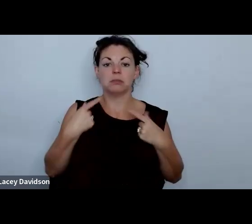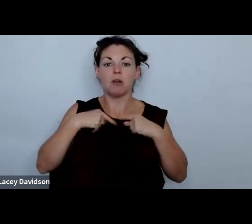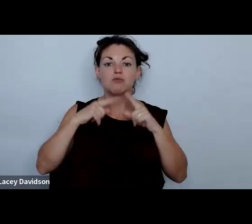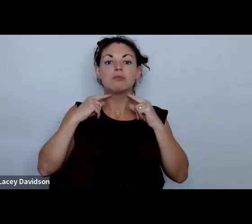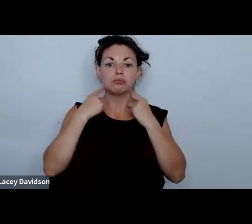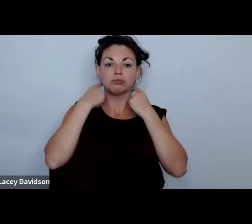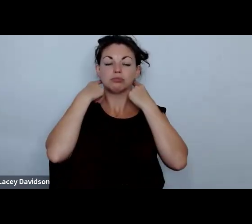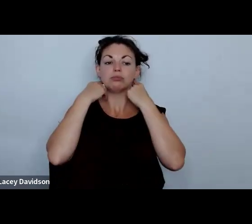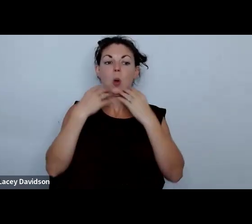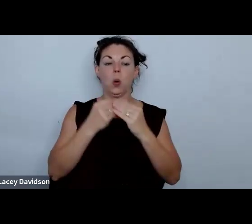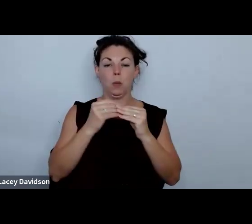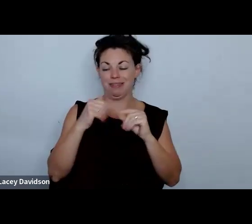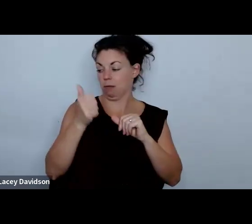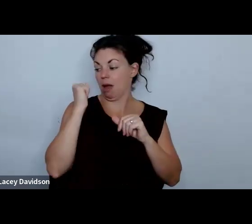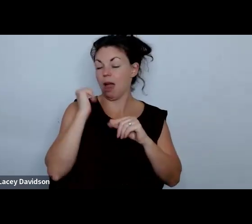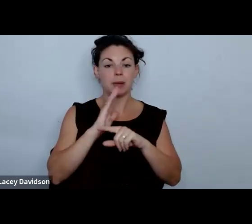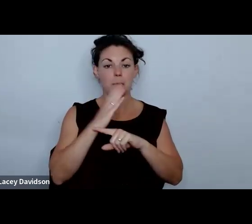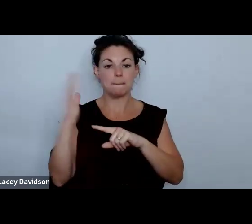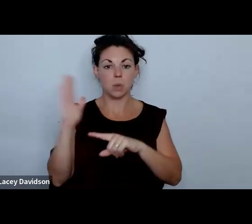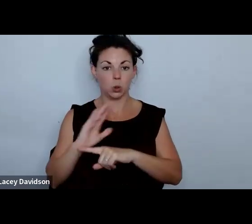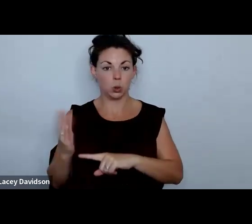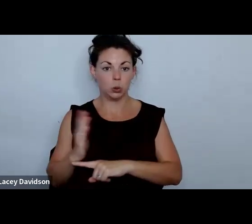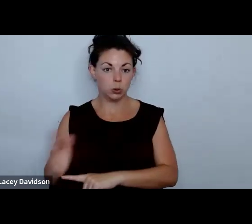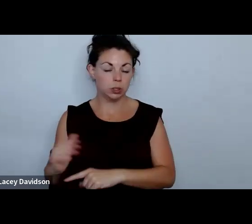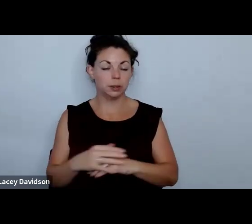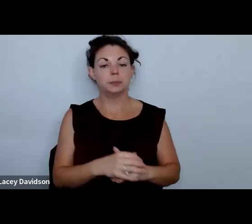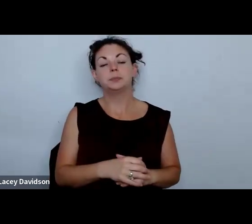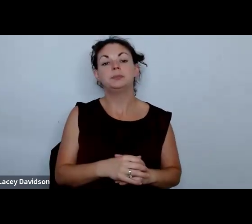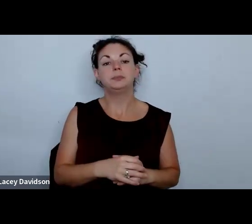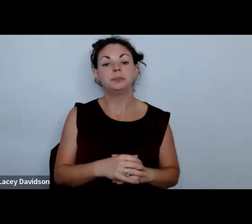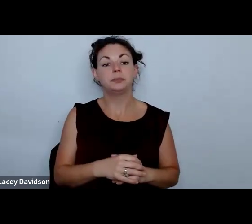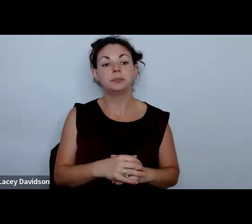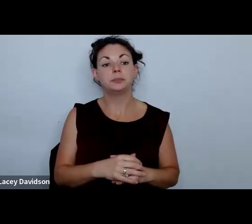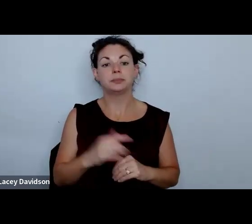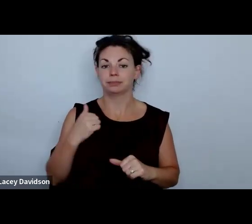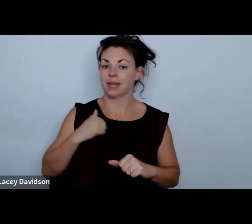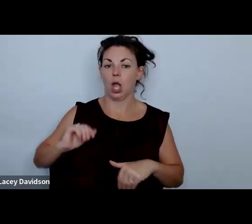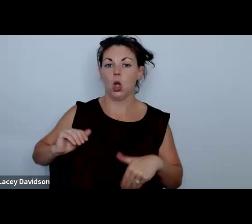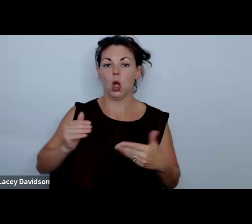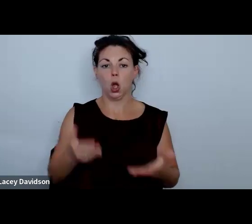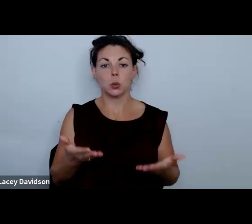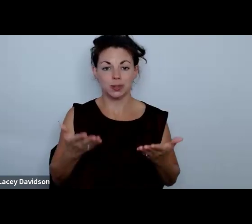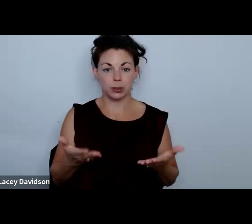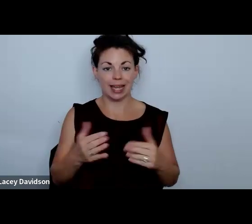policy and particularly as it pertains to disability, so we'll be talking about how to pursue a,